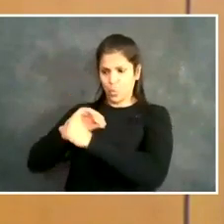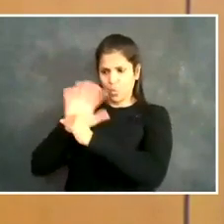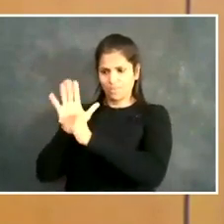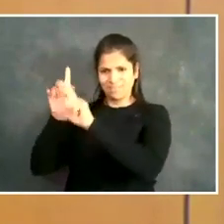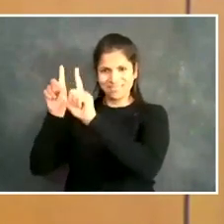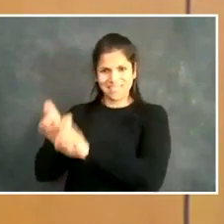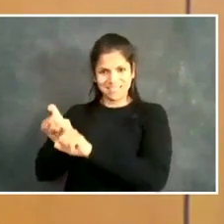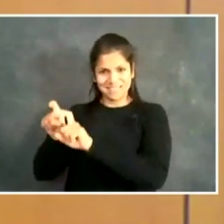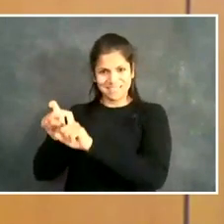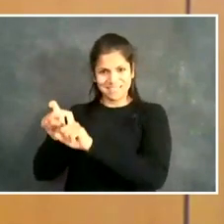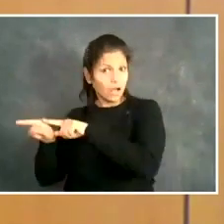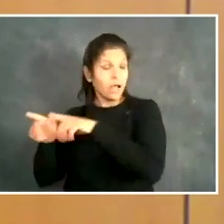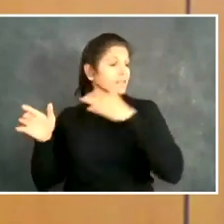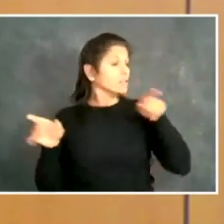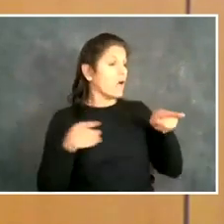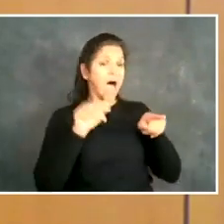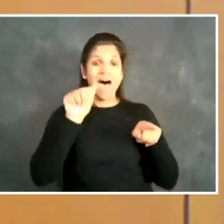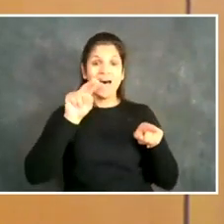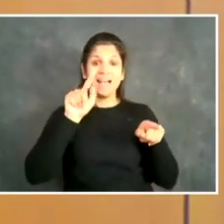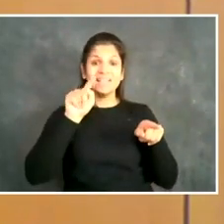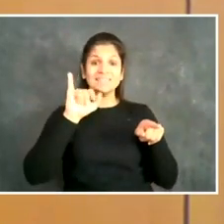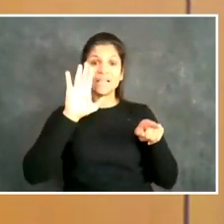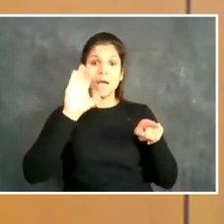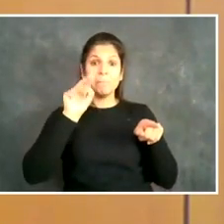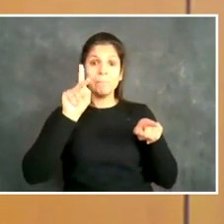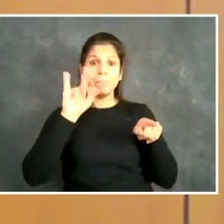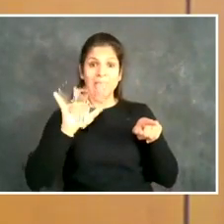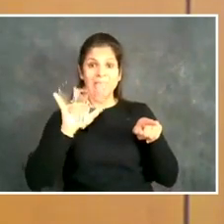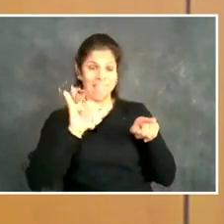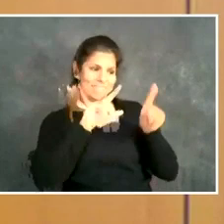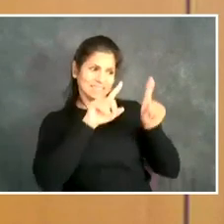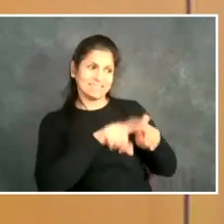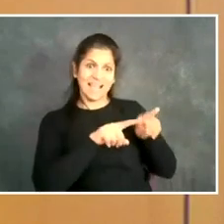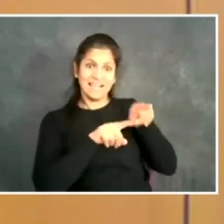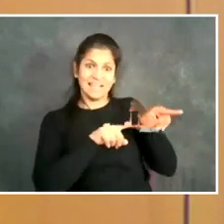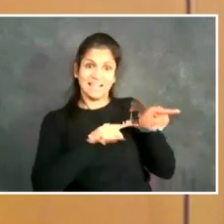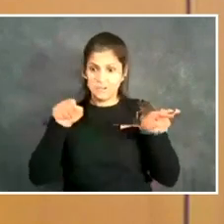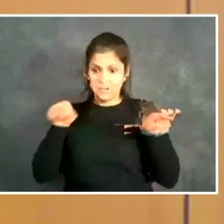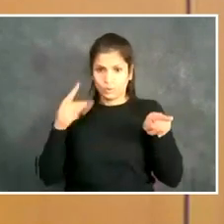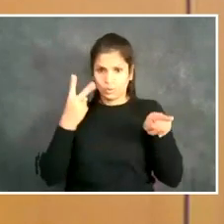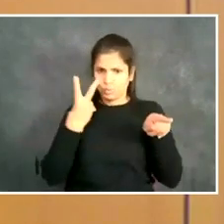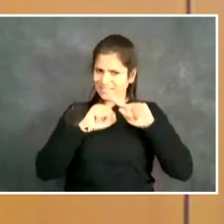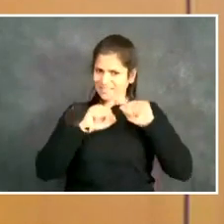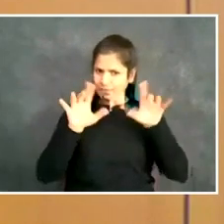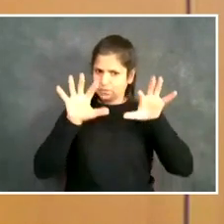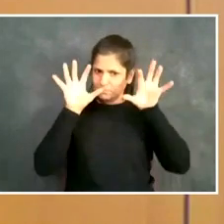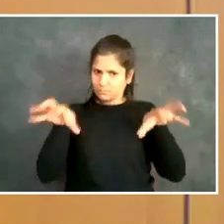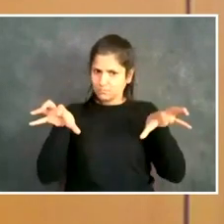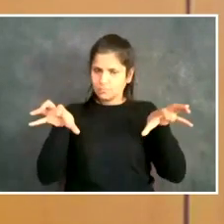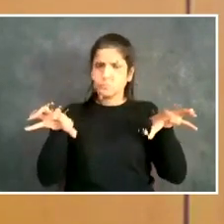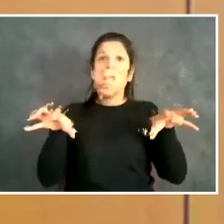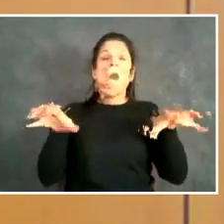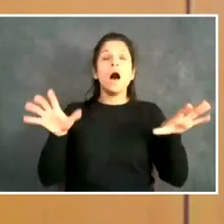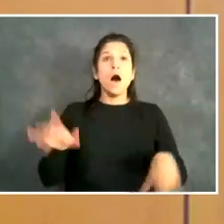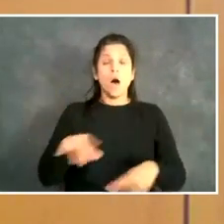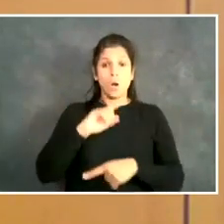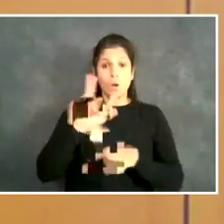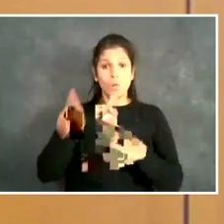TO TEASE APART THE TWO TESTS WE ARE TALKING ABOUT. I